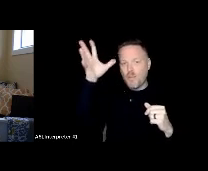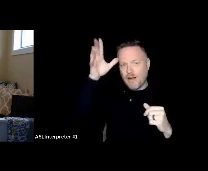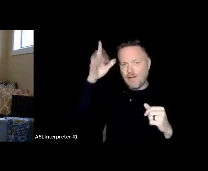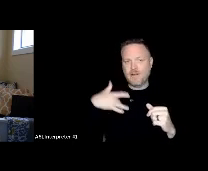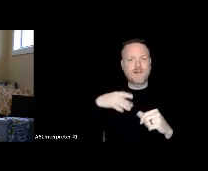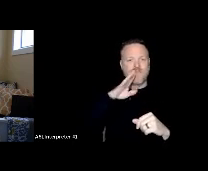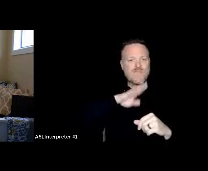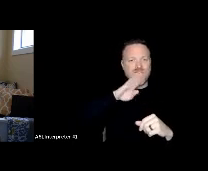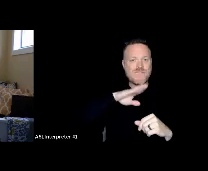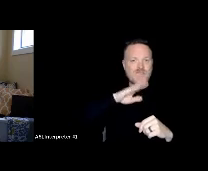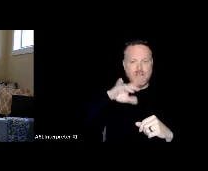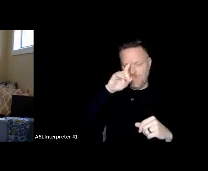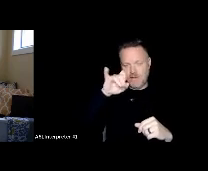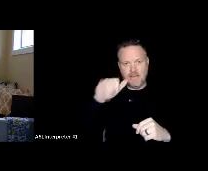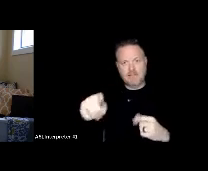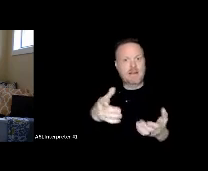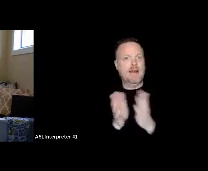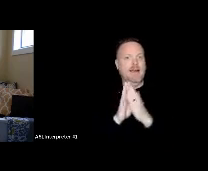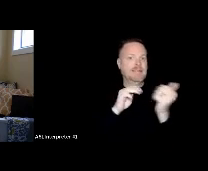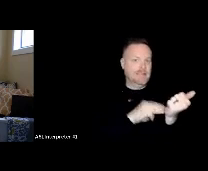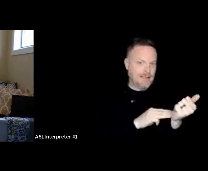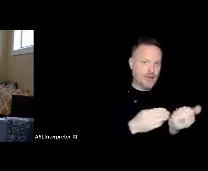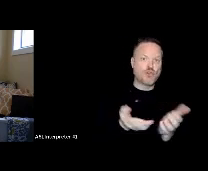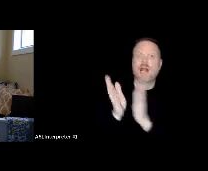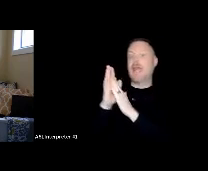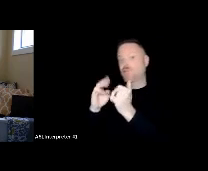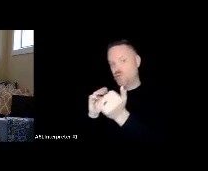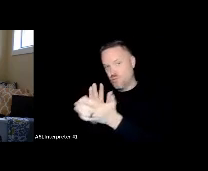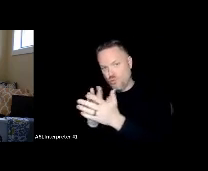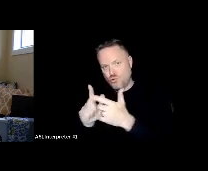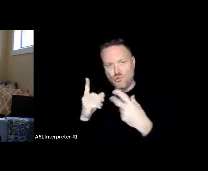They are asking the doctor to ask the school to do certain things. If we want return to